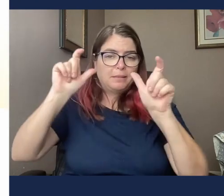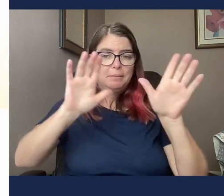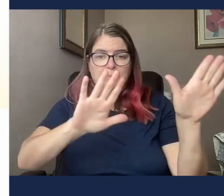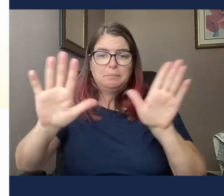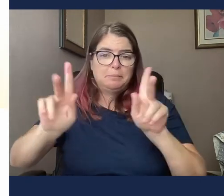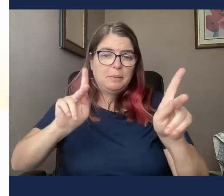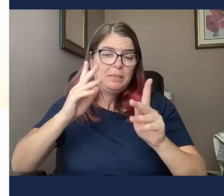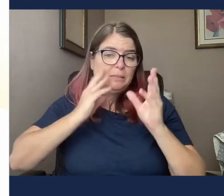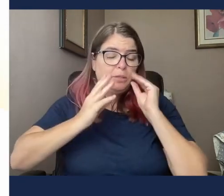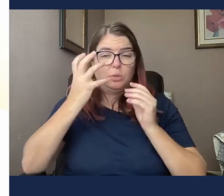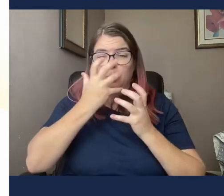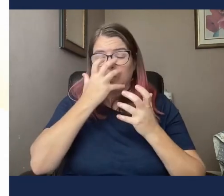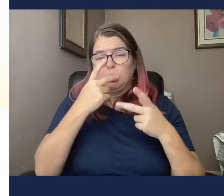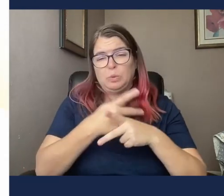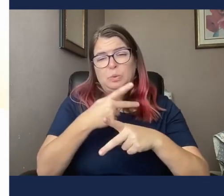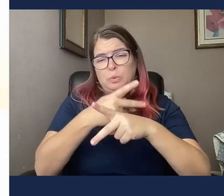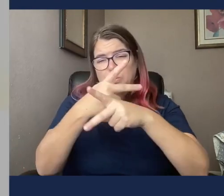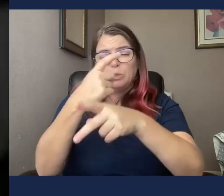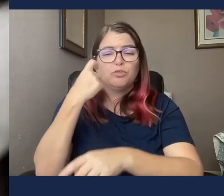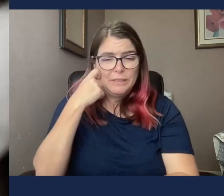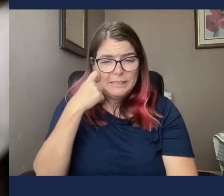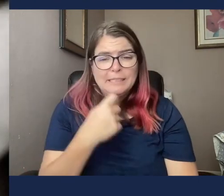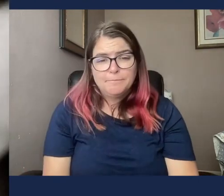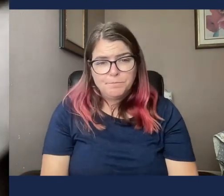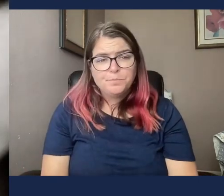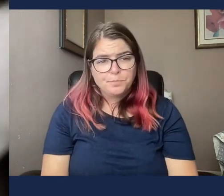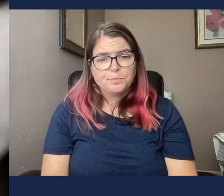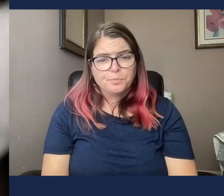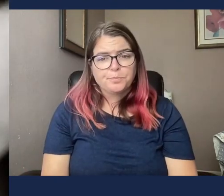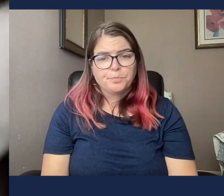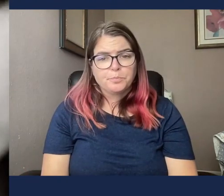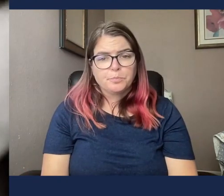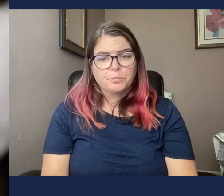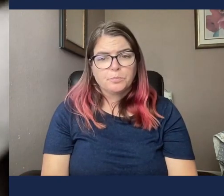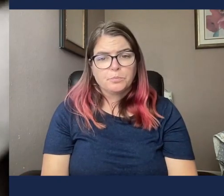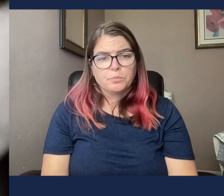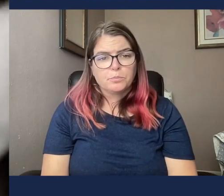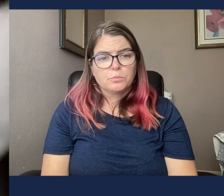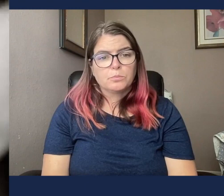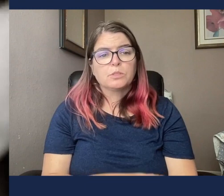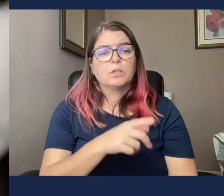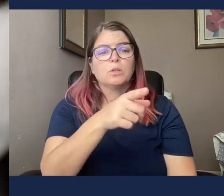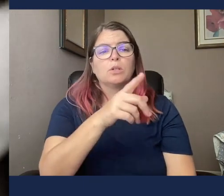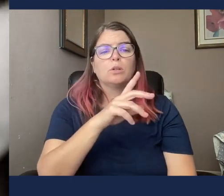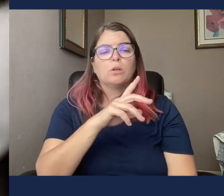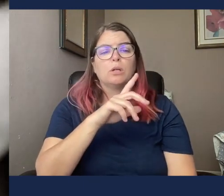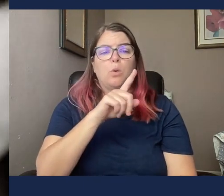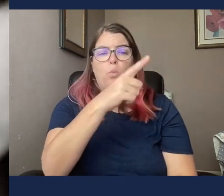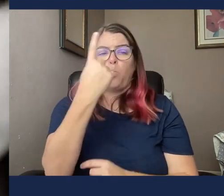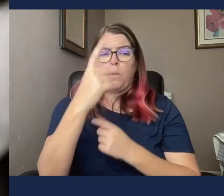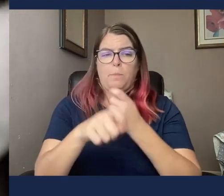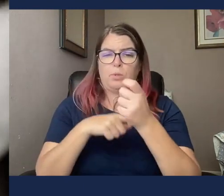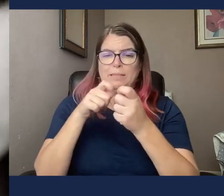why this work is incredibly important. And I think the team at your university -- I thank